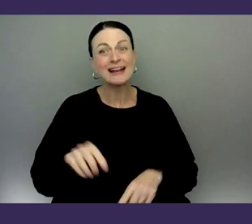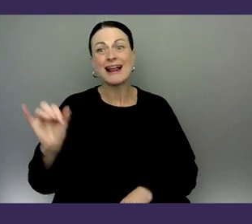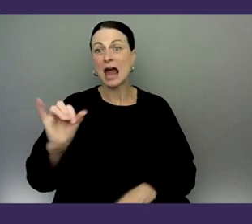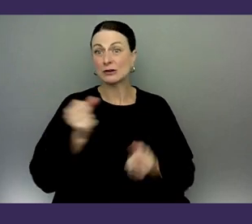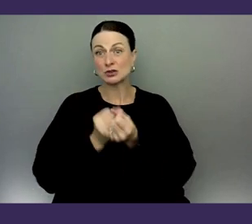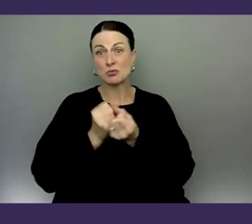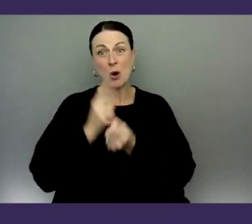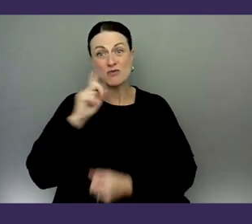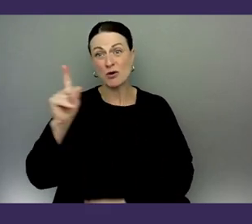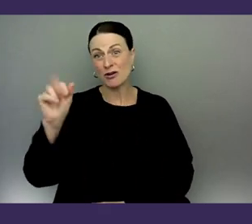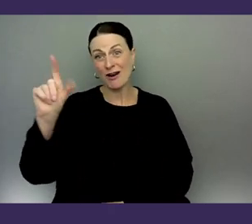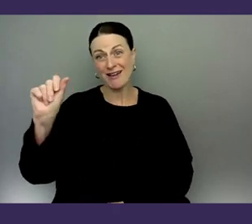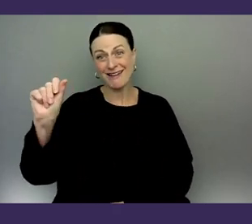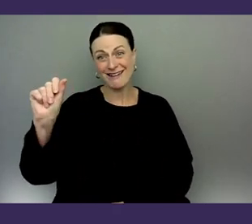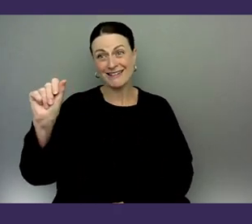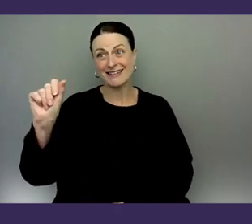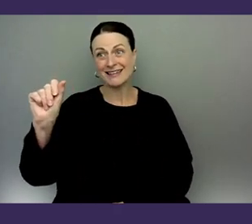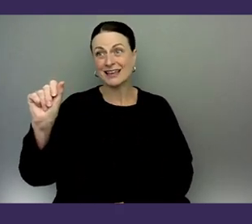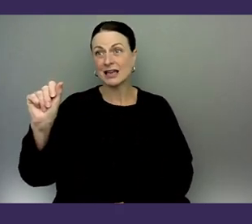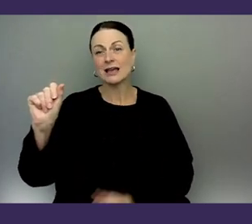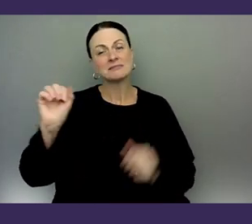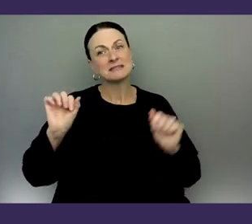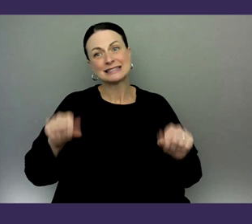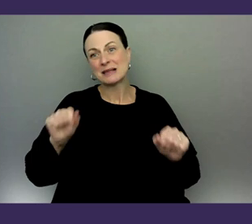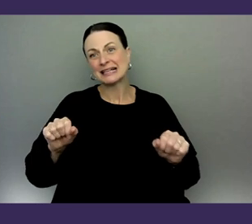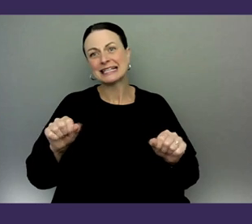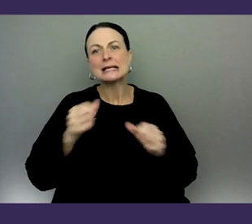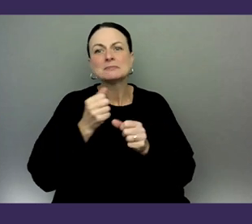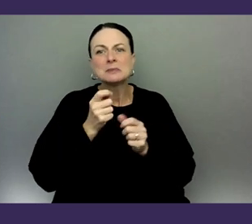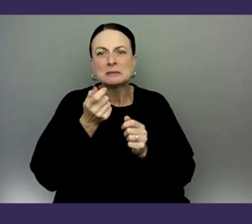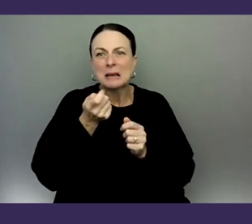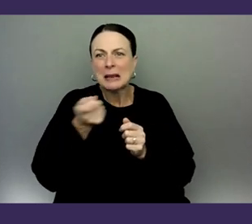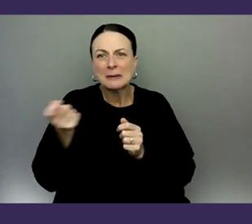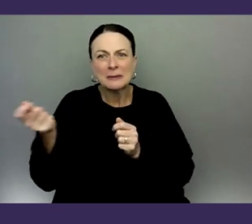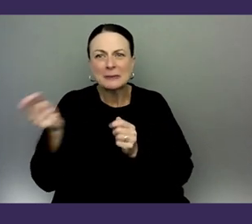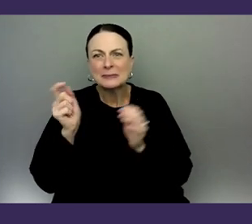is the ability to make these smaller choices, but these smaller choices build